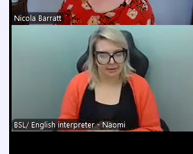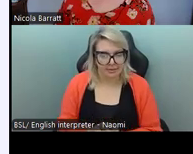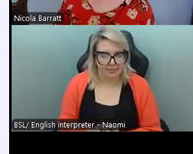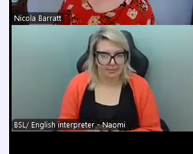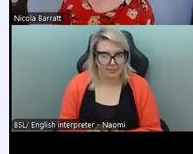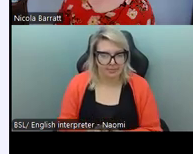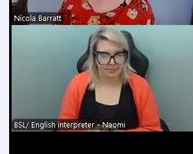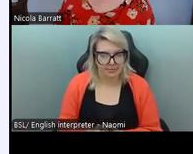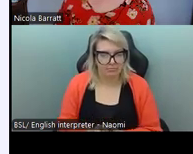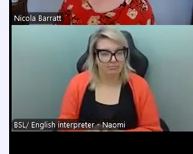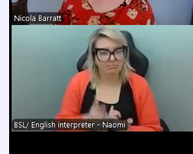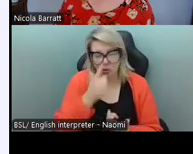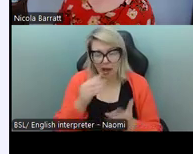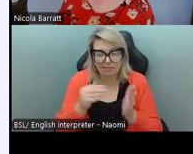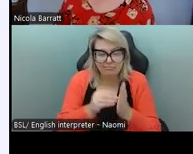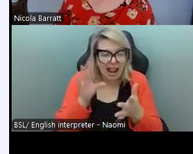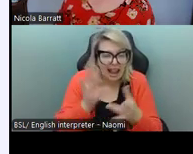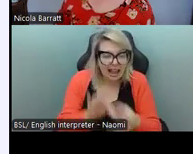You can add in any links. There's our website.